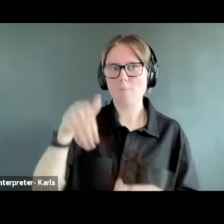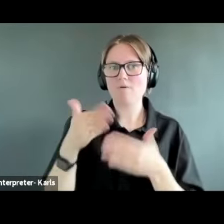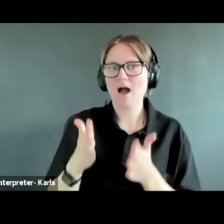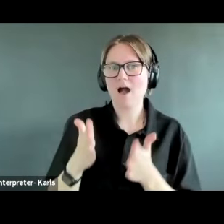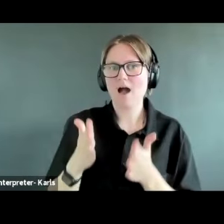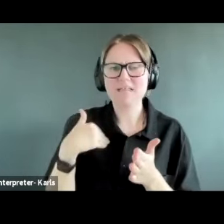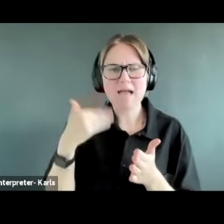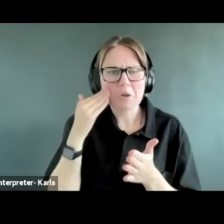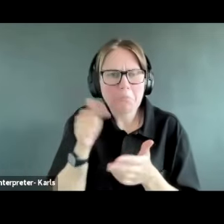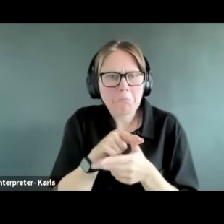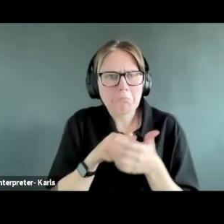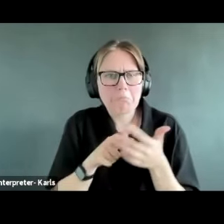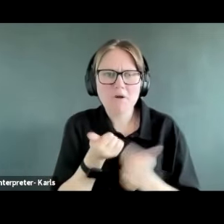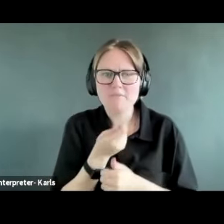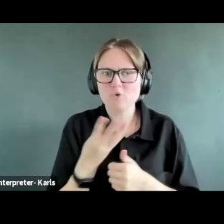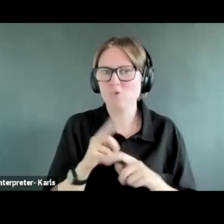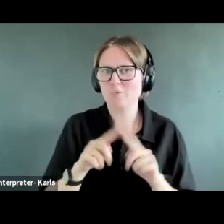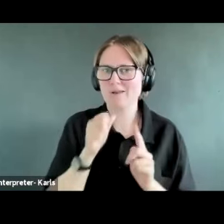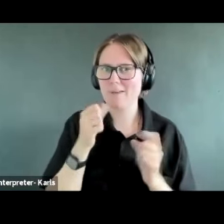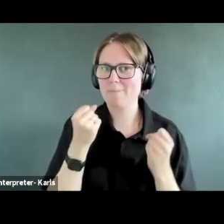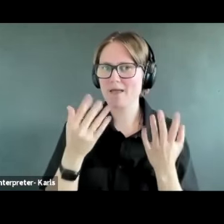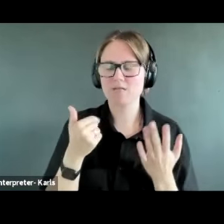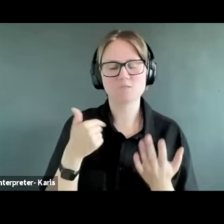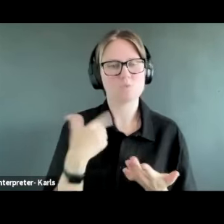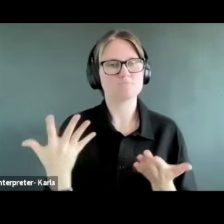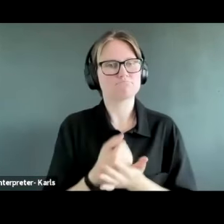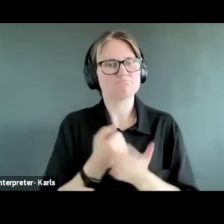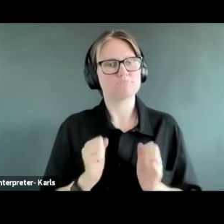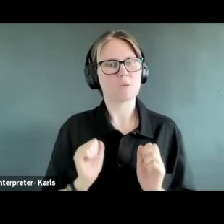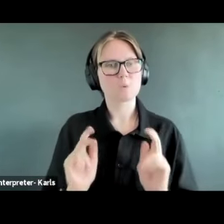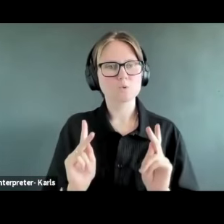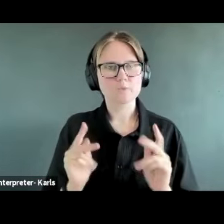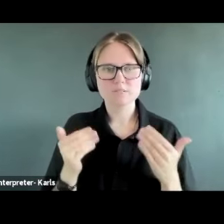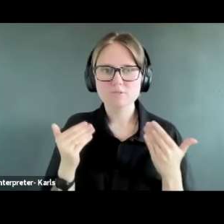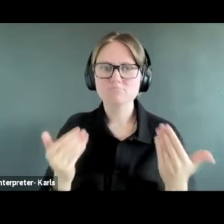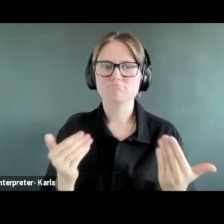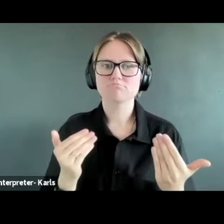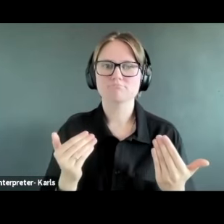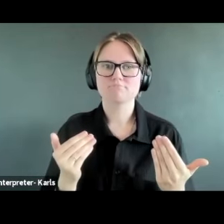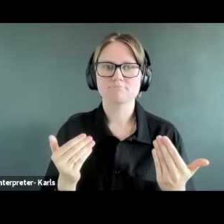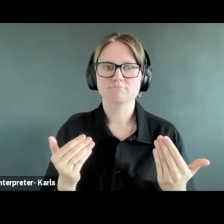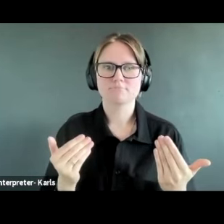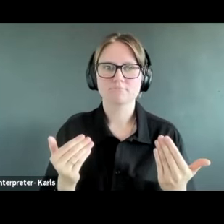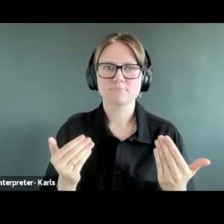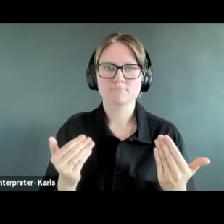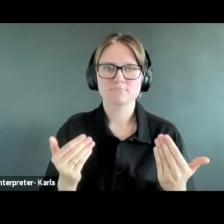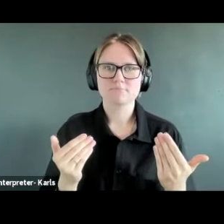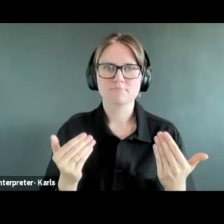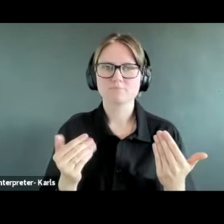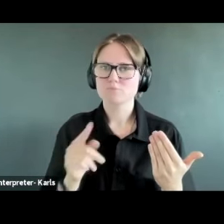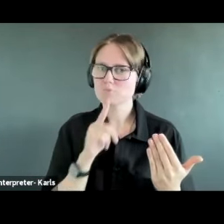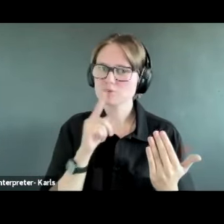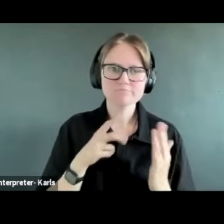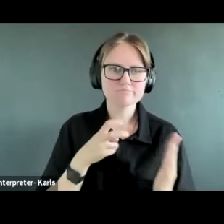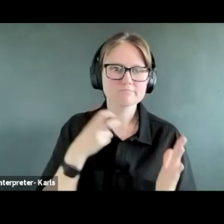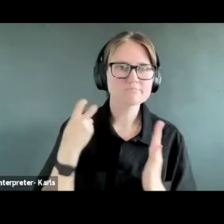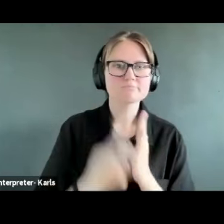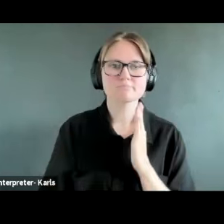many. And so I took this opportunity to really dive in and be able to help parents with